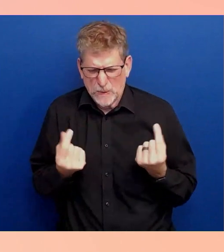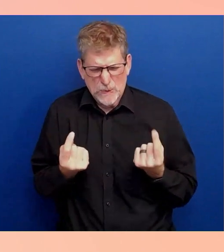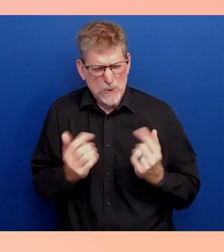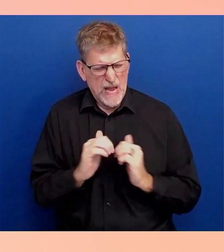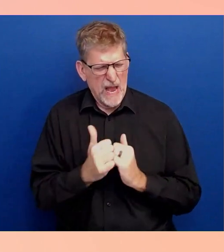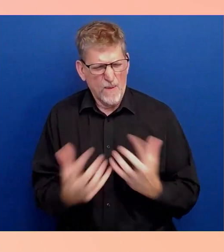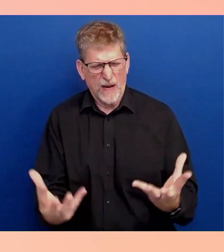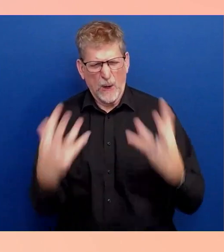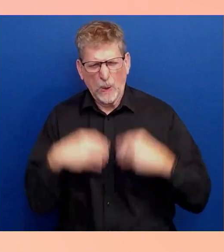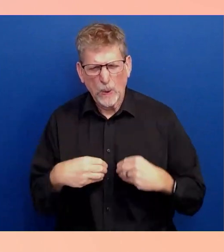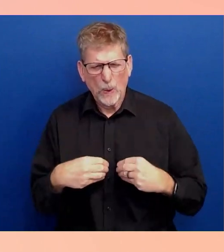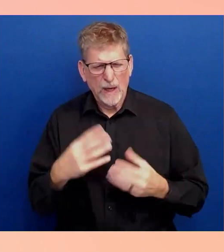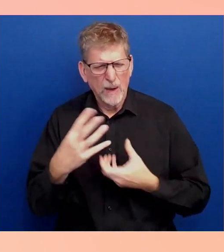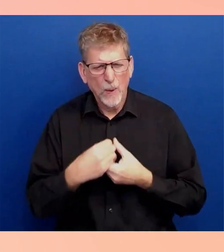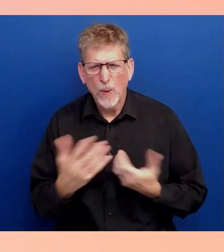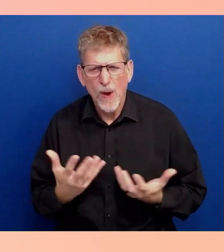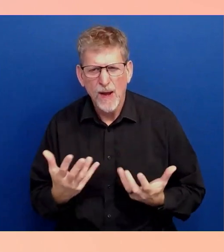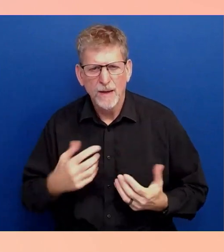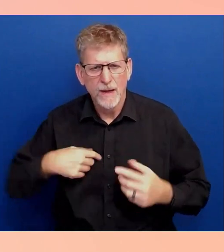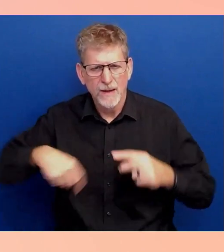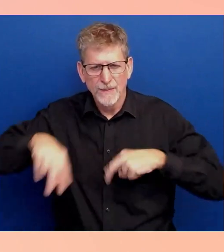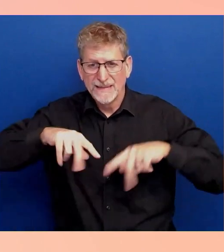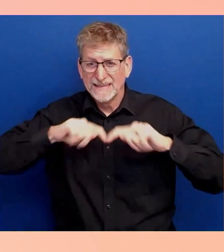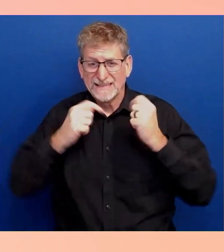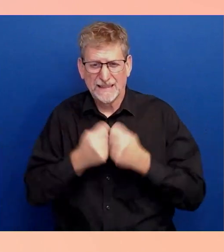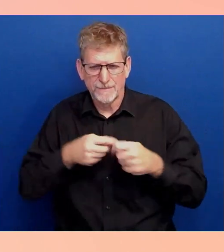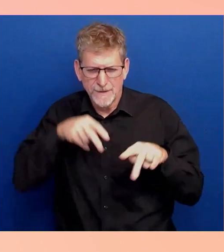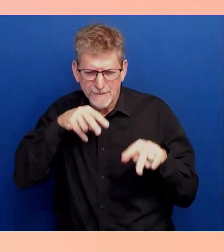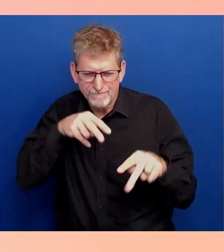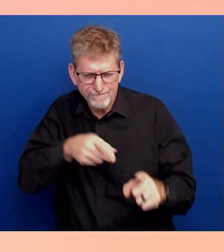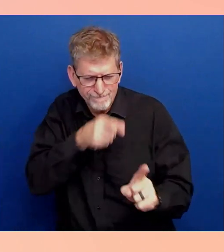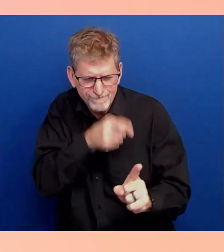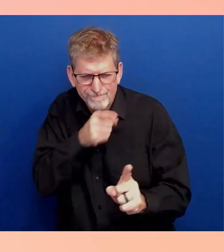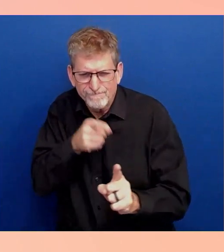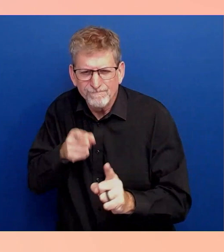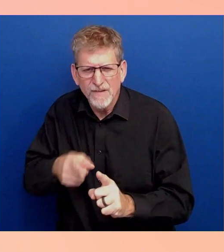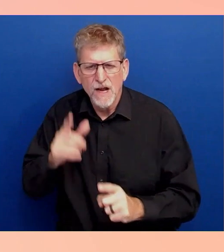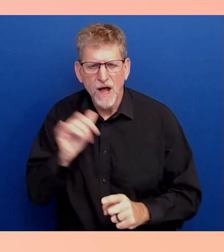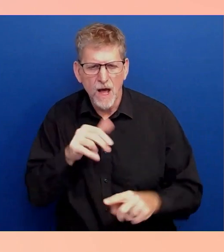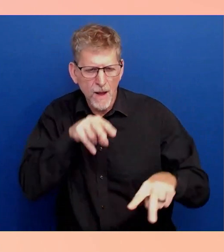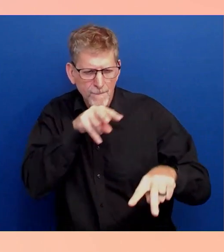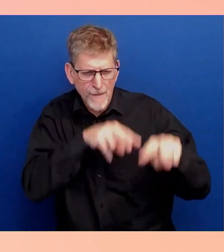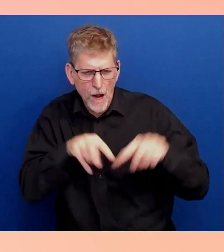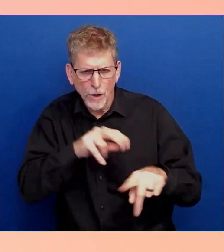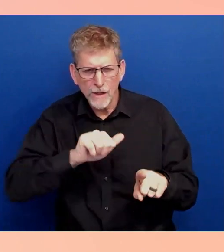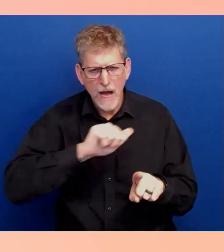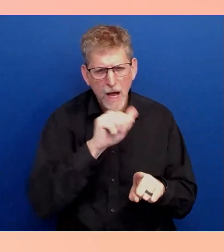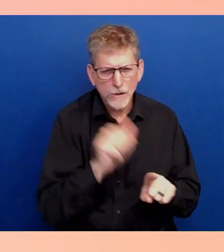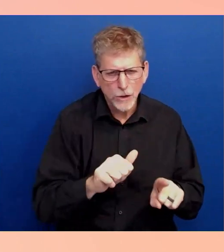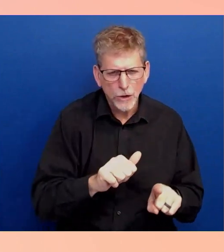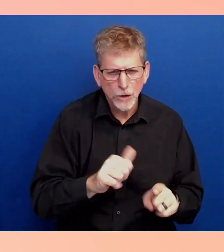our focused use-cases like monitoring Azure resources, responding to urgent alerts, and performing quick actions while on the go.